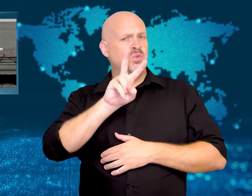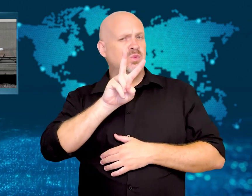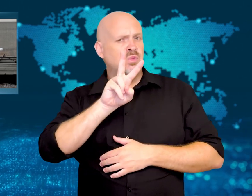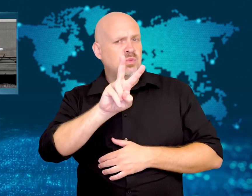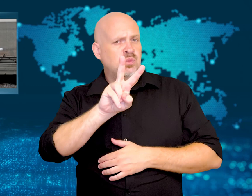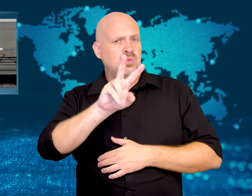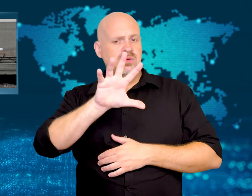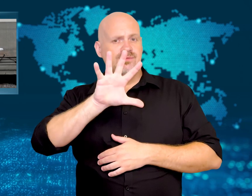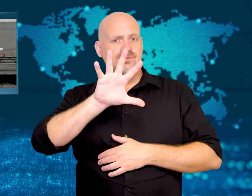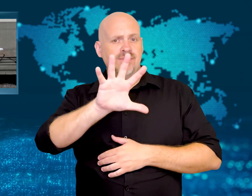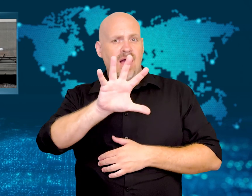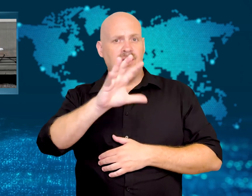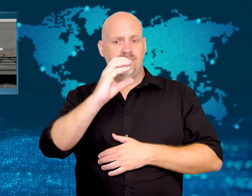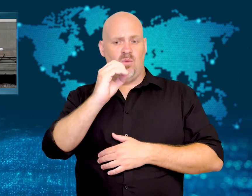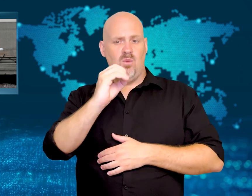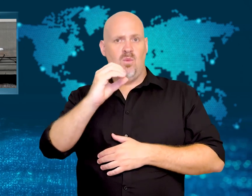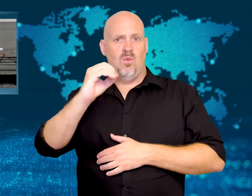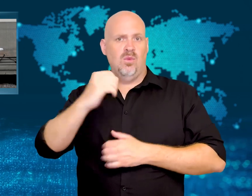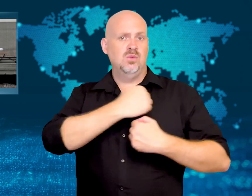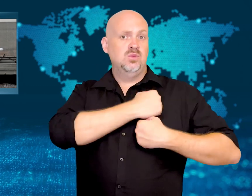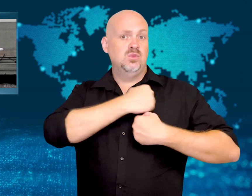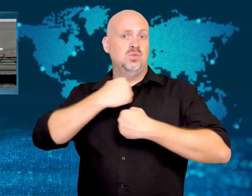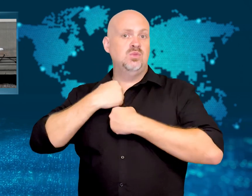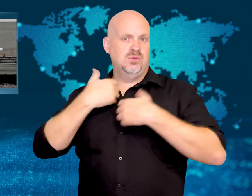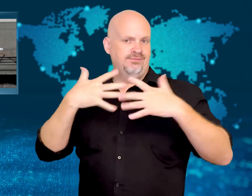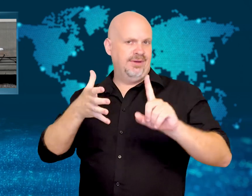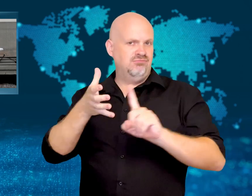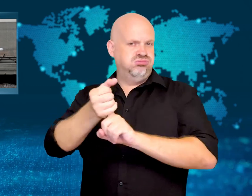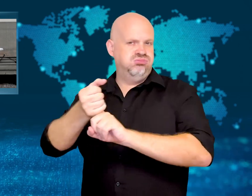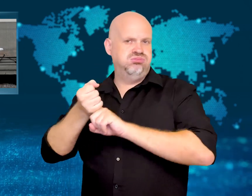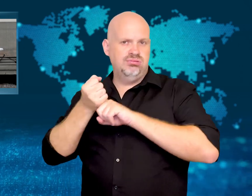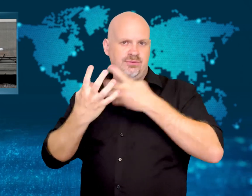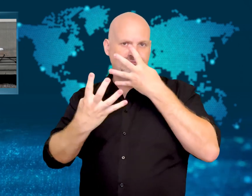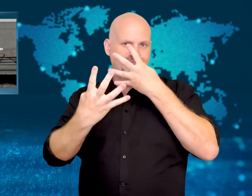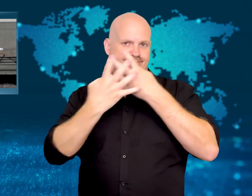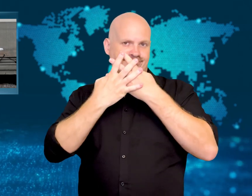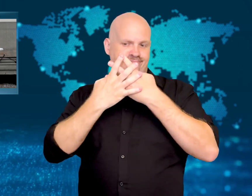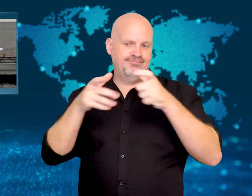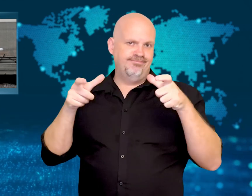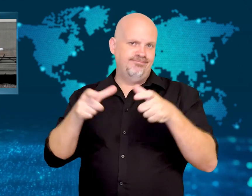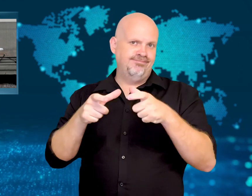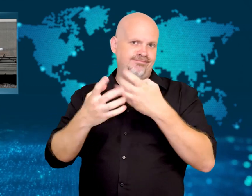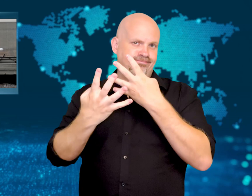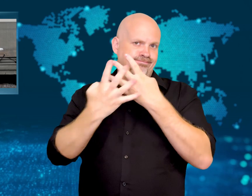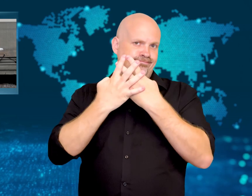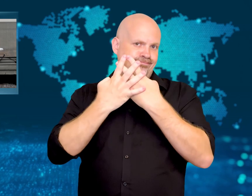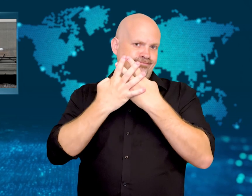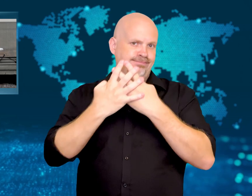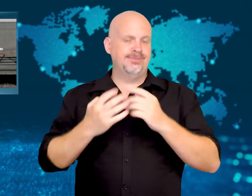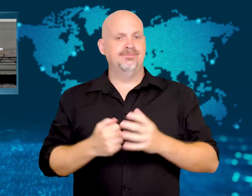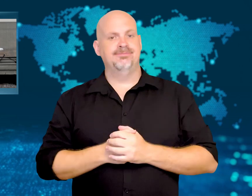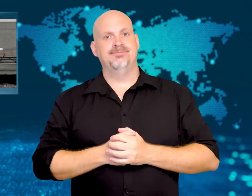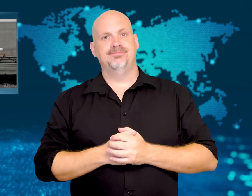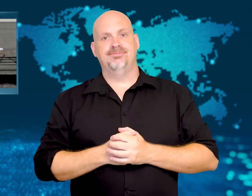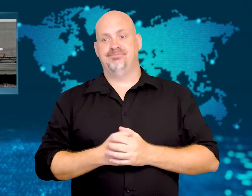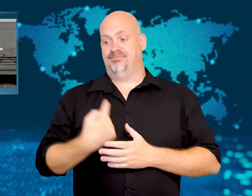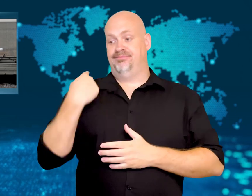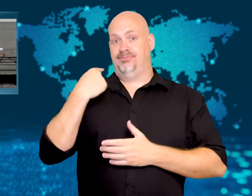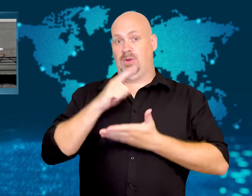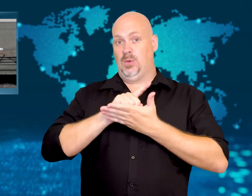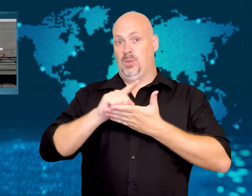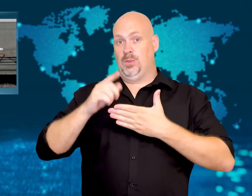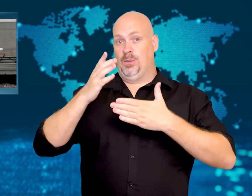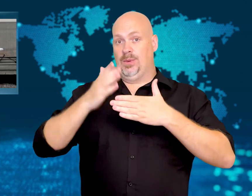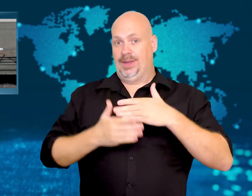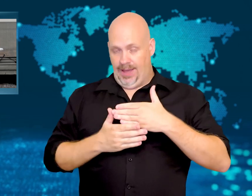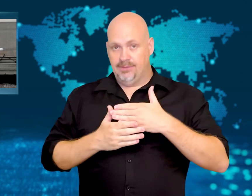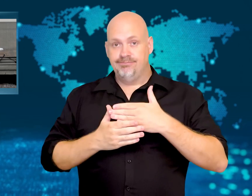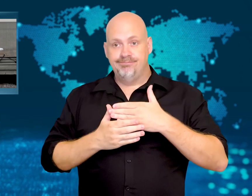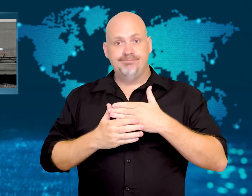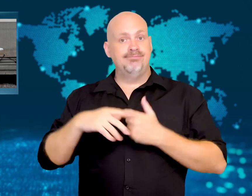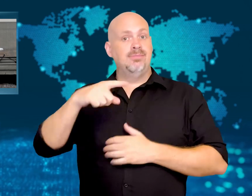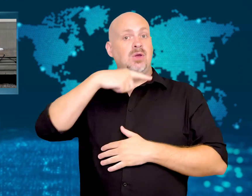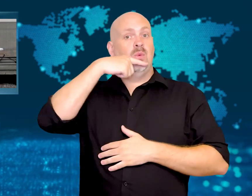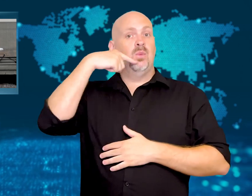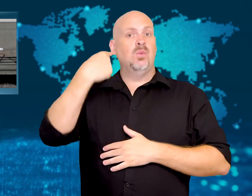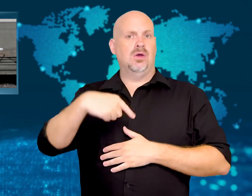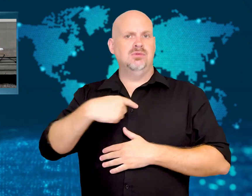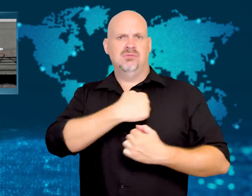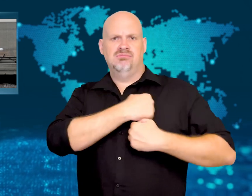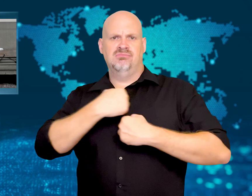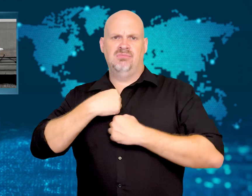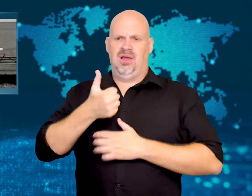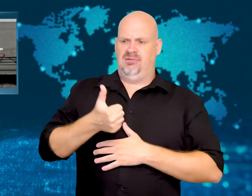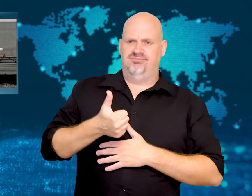Over the weekend, another Russian general was killed.